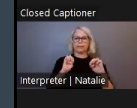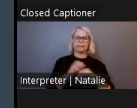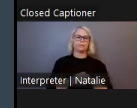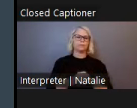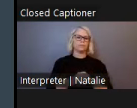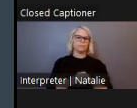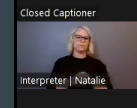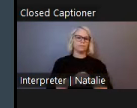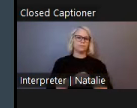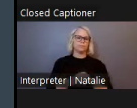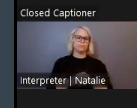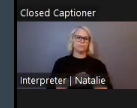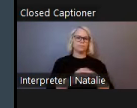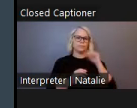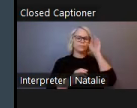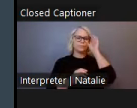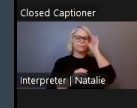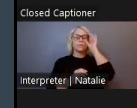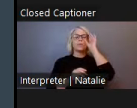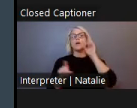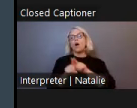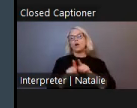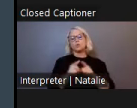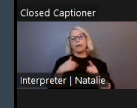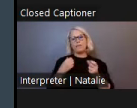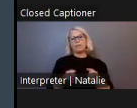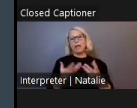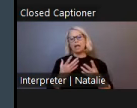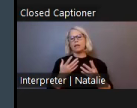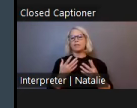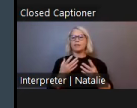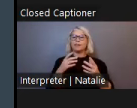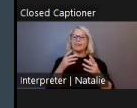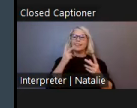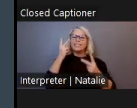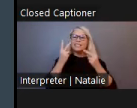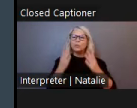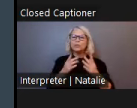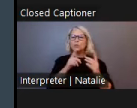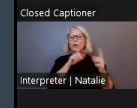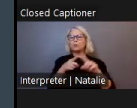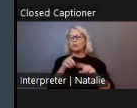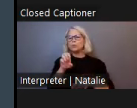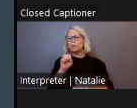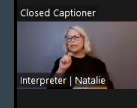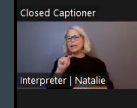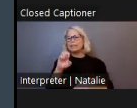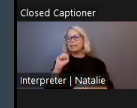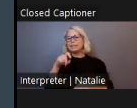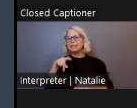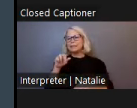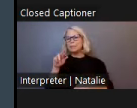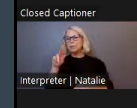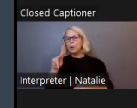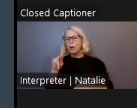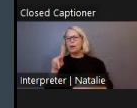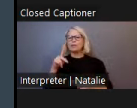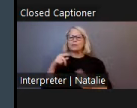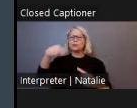We also have a lot of tourists that come into Rocky Mountain National Park and we want to